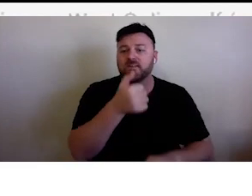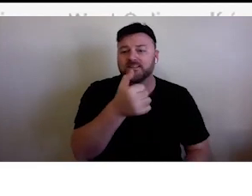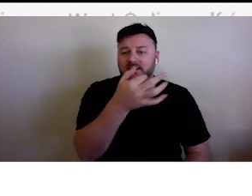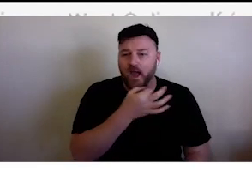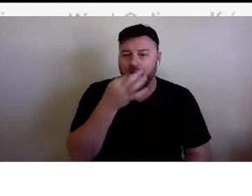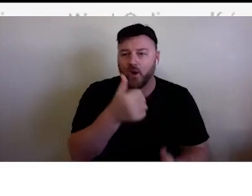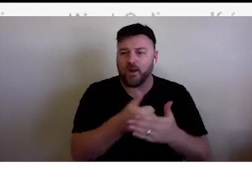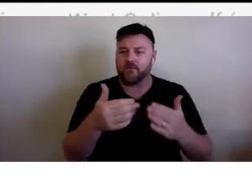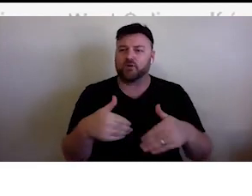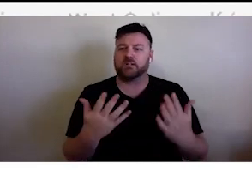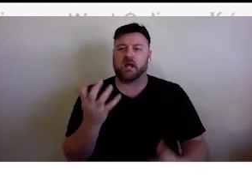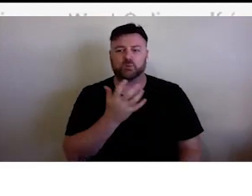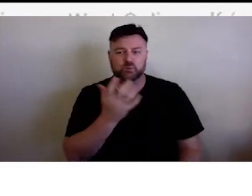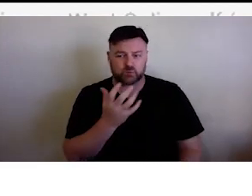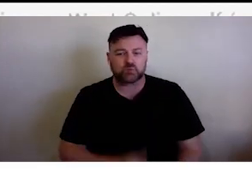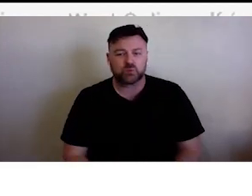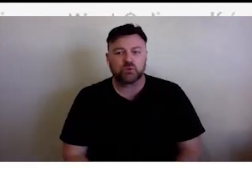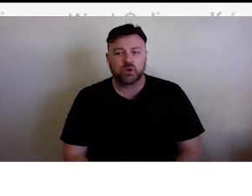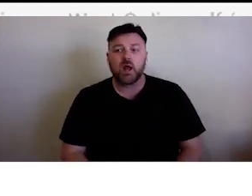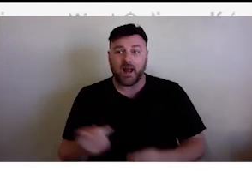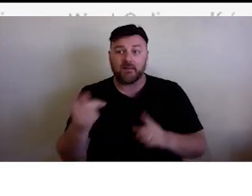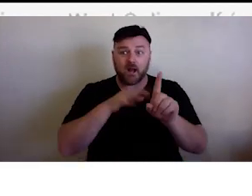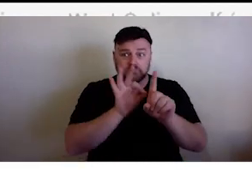up to 2020 that was growing over time. The next thing I need to say